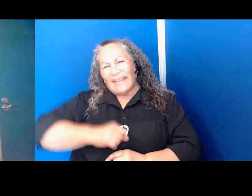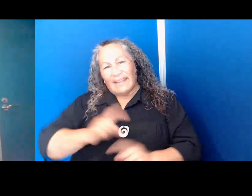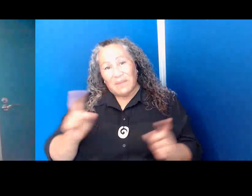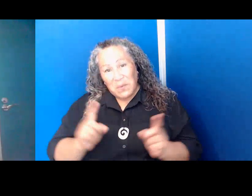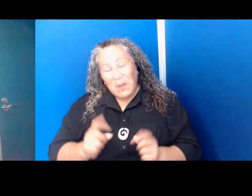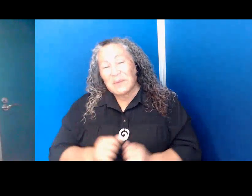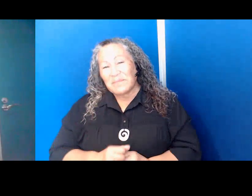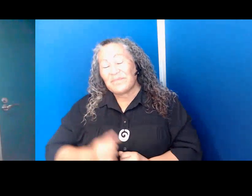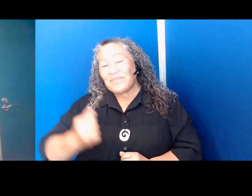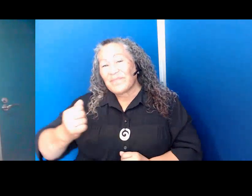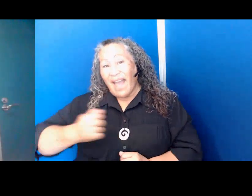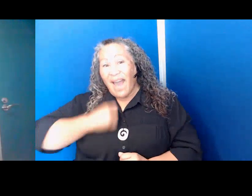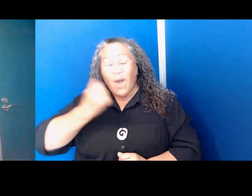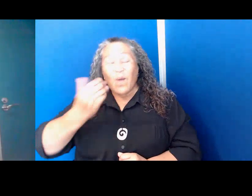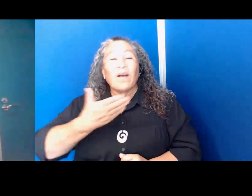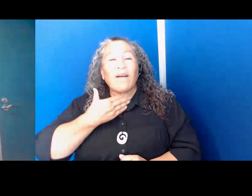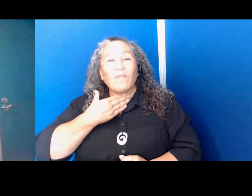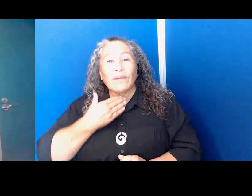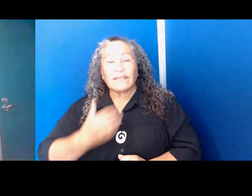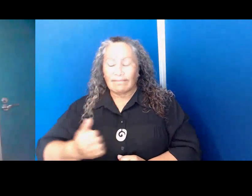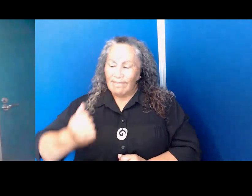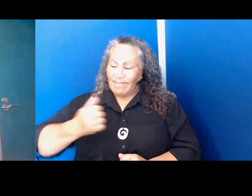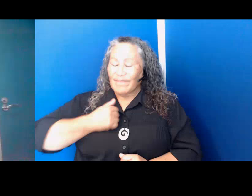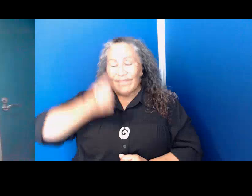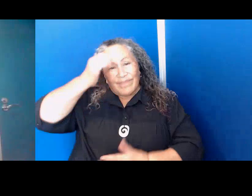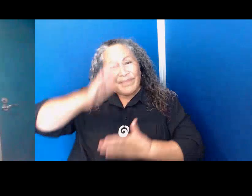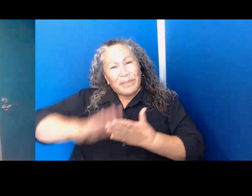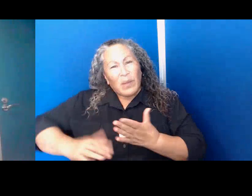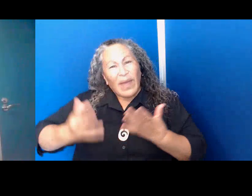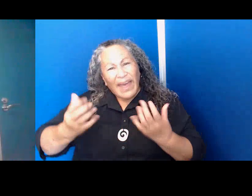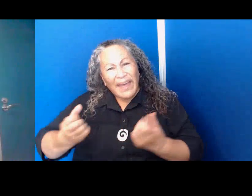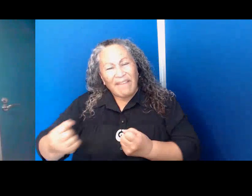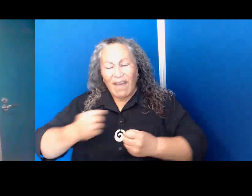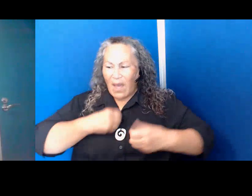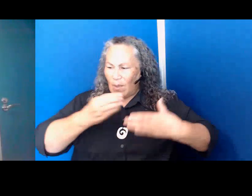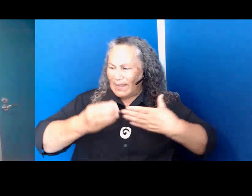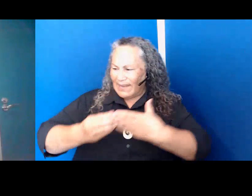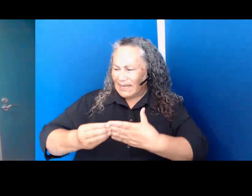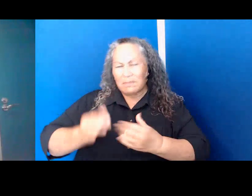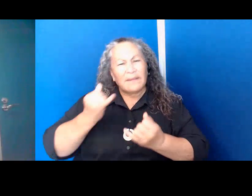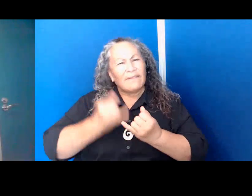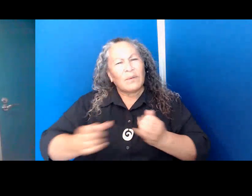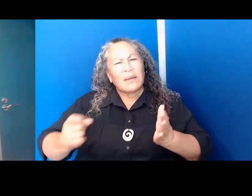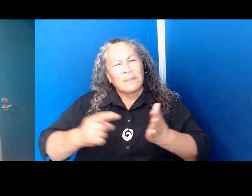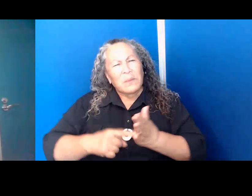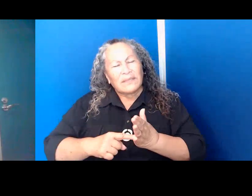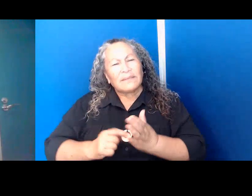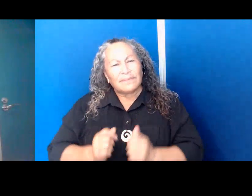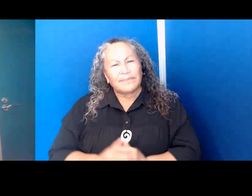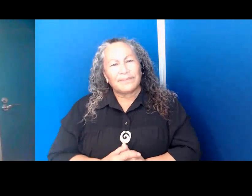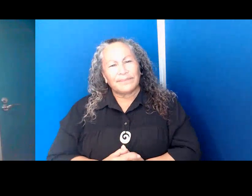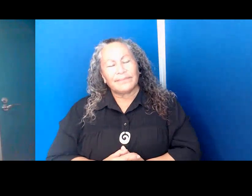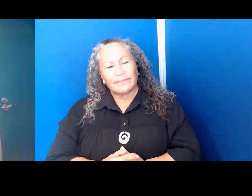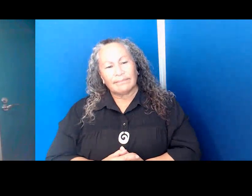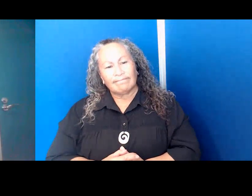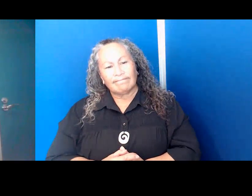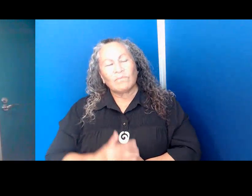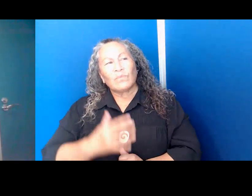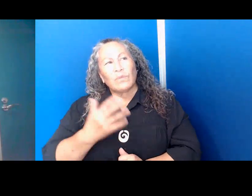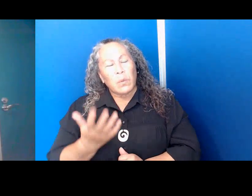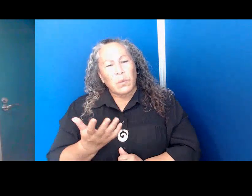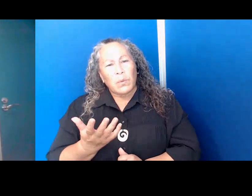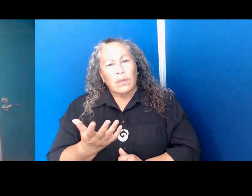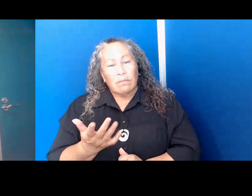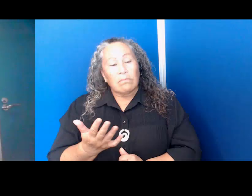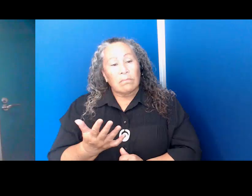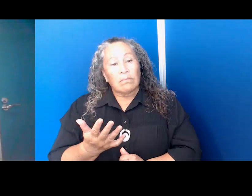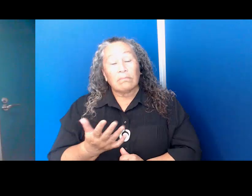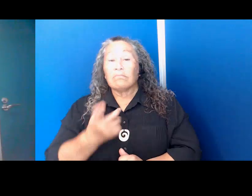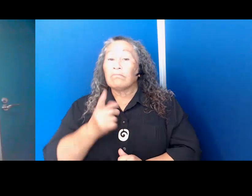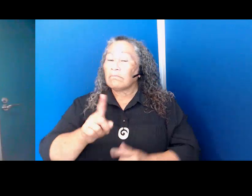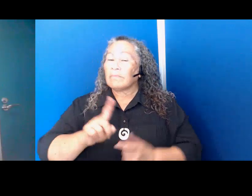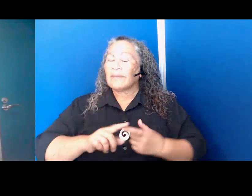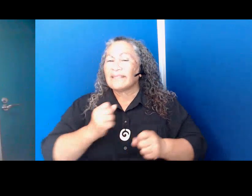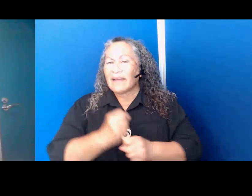our voices, our experiences, and our leadership matter. An example of that is when we go and